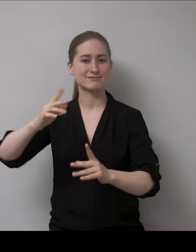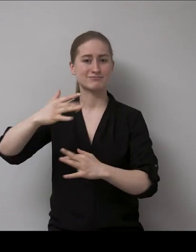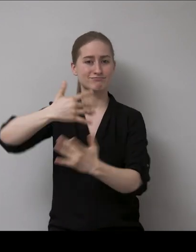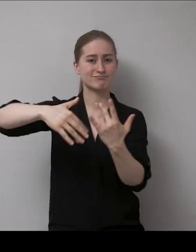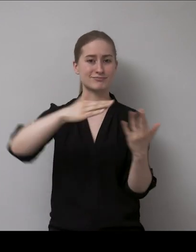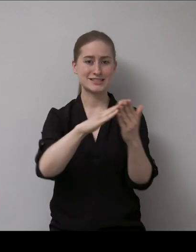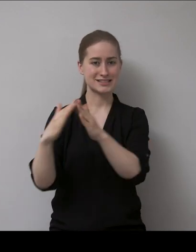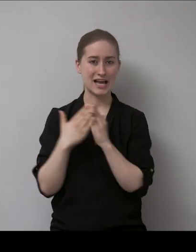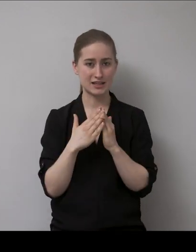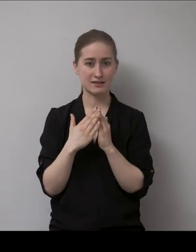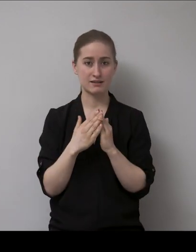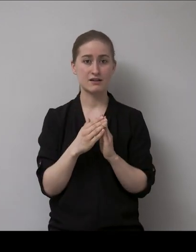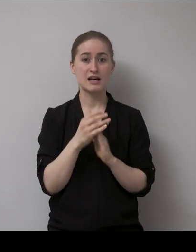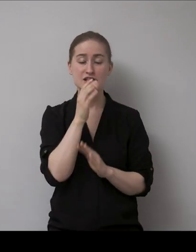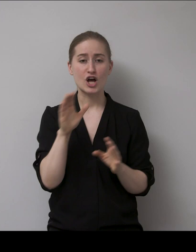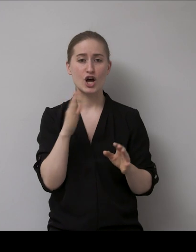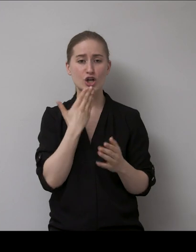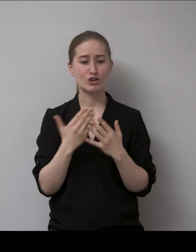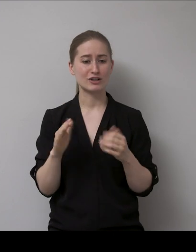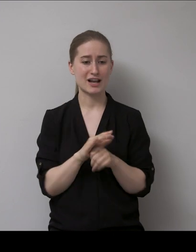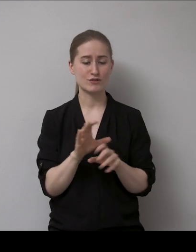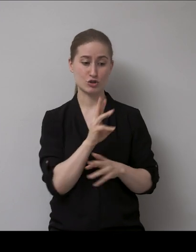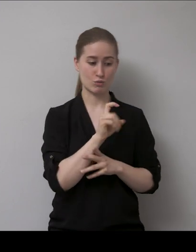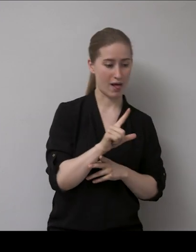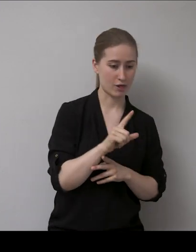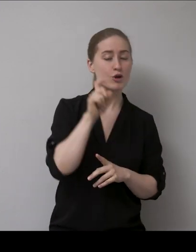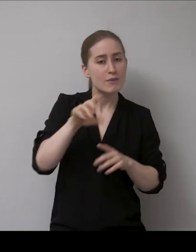You must do good. To quote Gilman again,